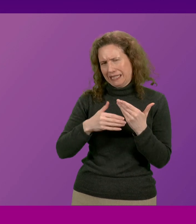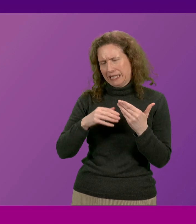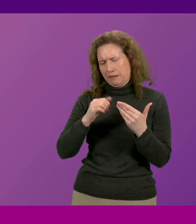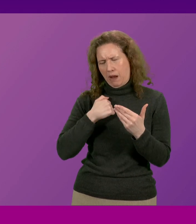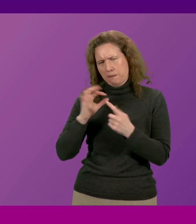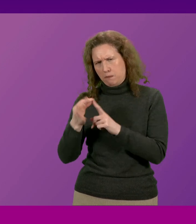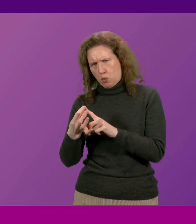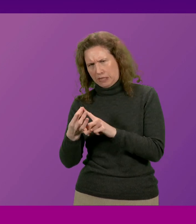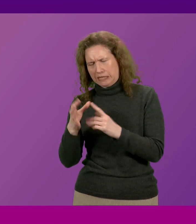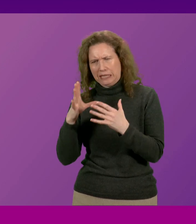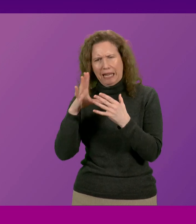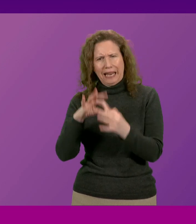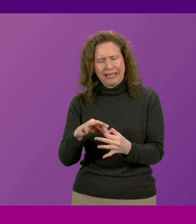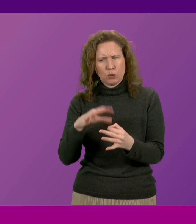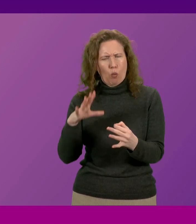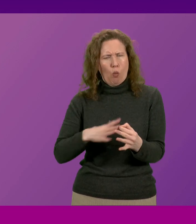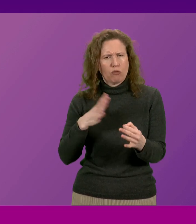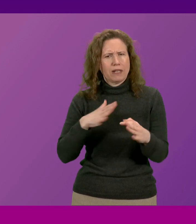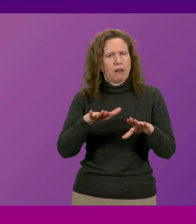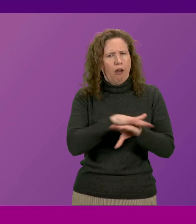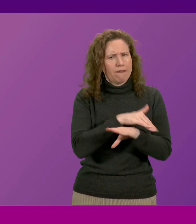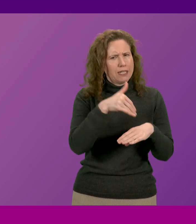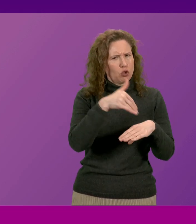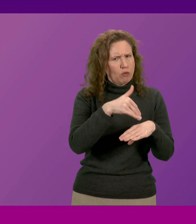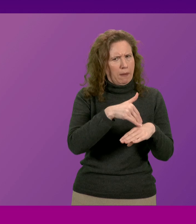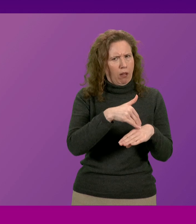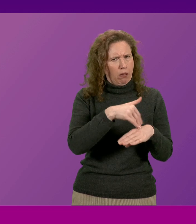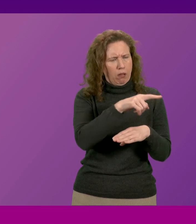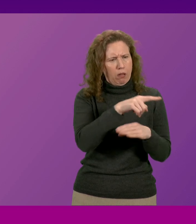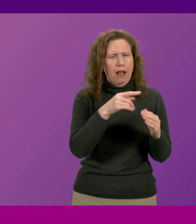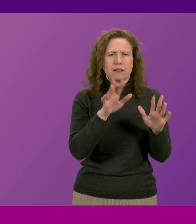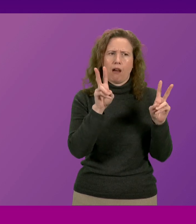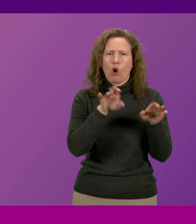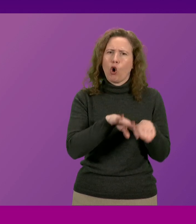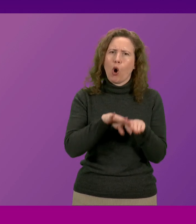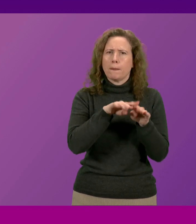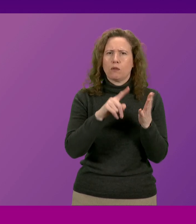made about non-fatal strangulation already being a criminal offence under the common law of assault.